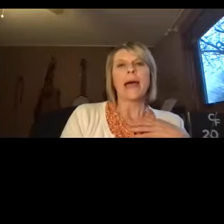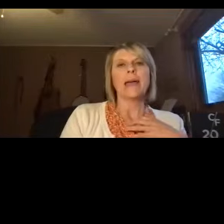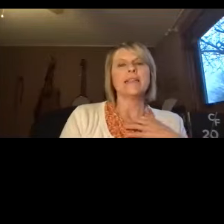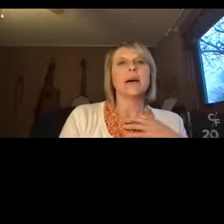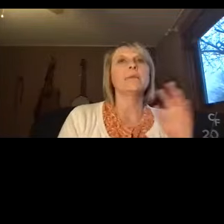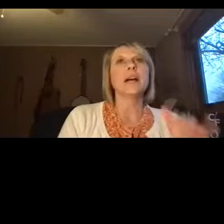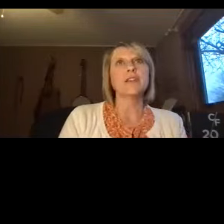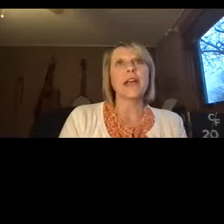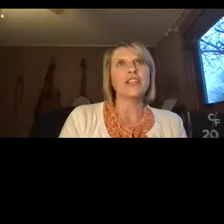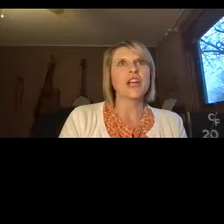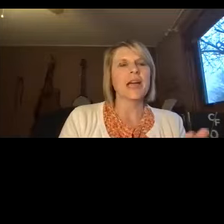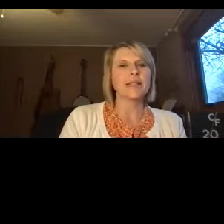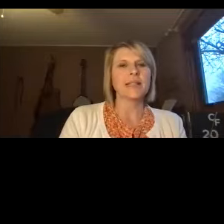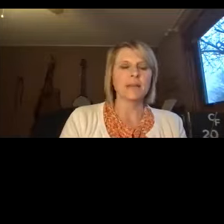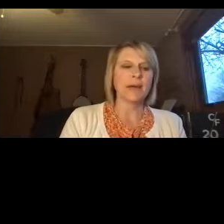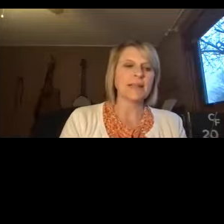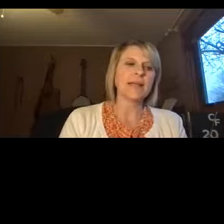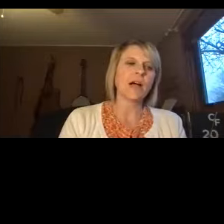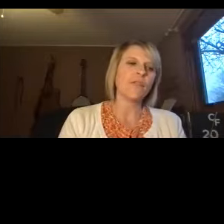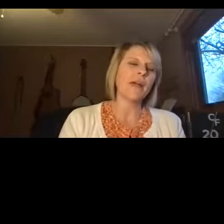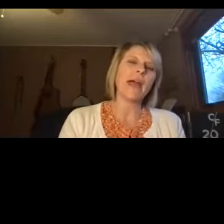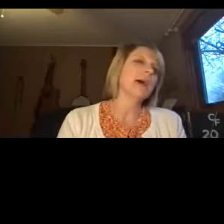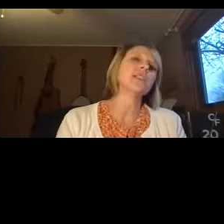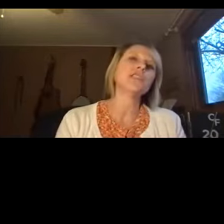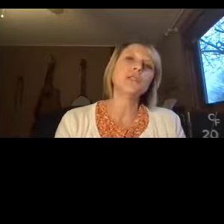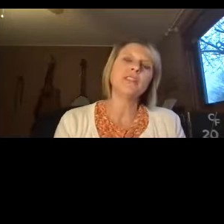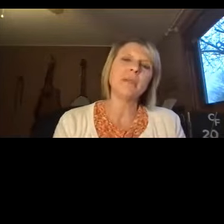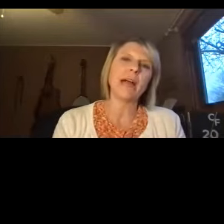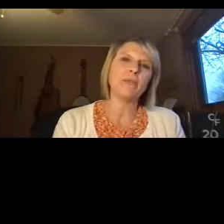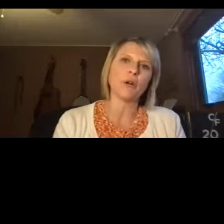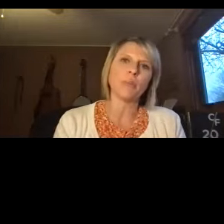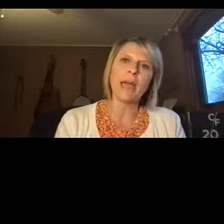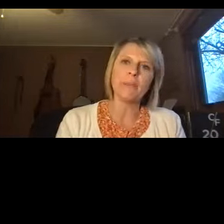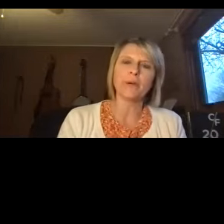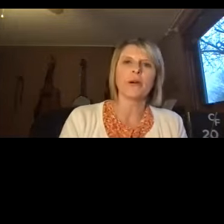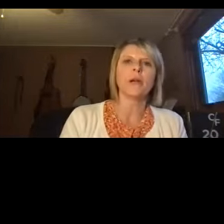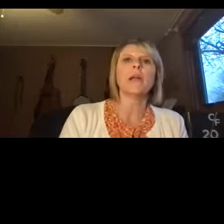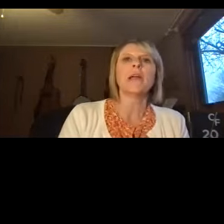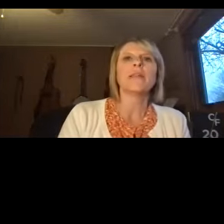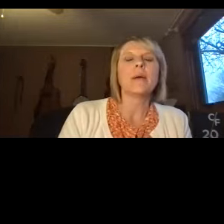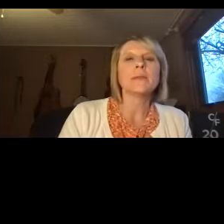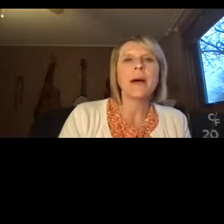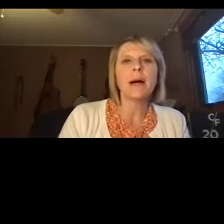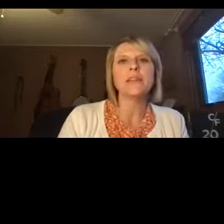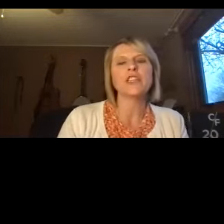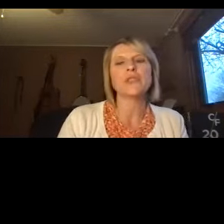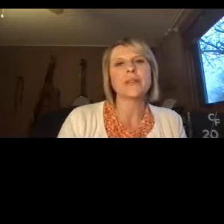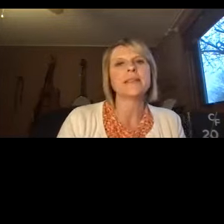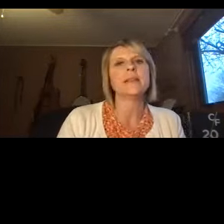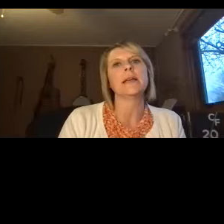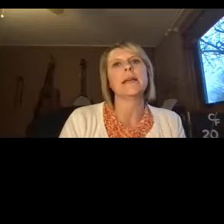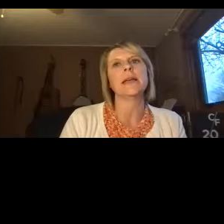And Dr. Etscheidt, myself, and a student of mine wrote a paper that was published recently